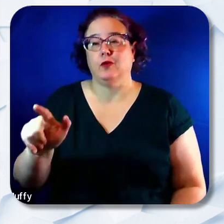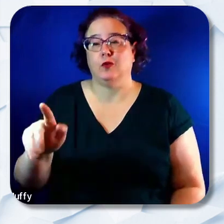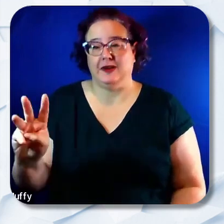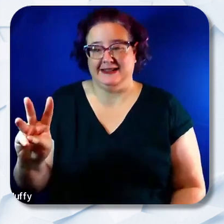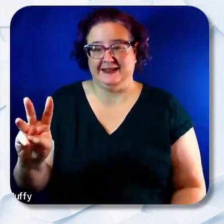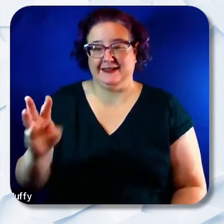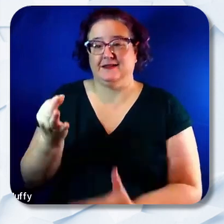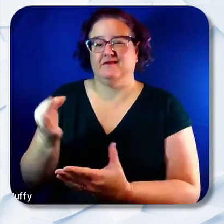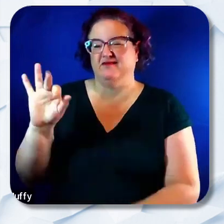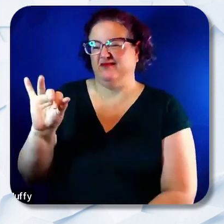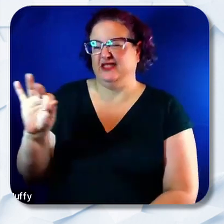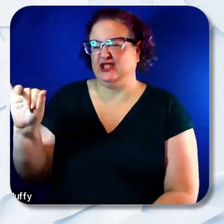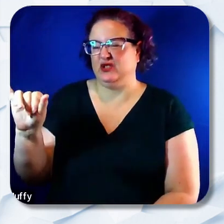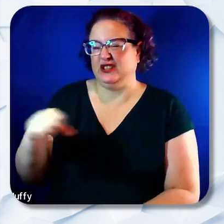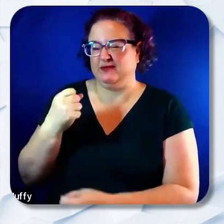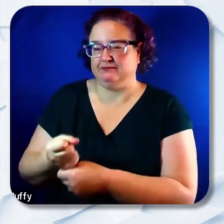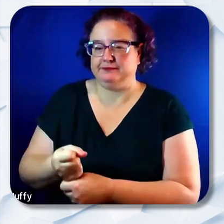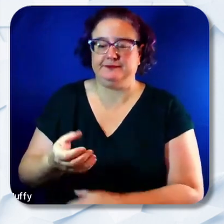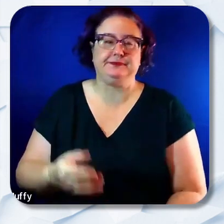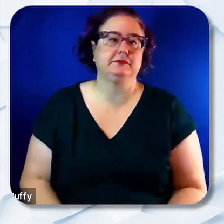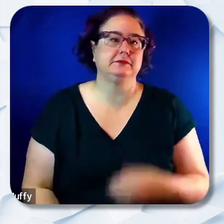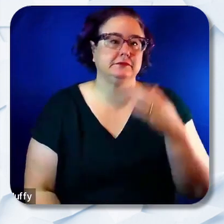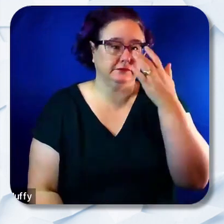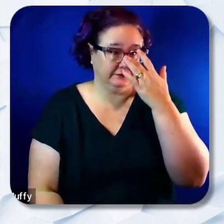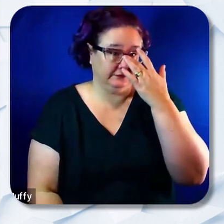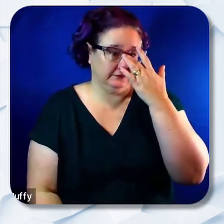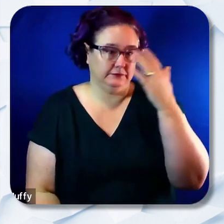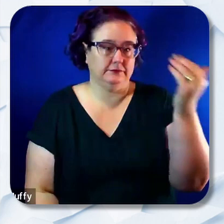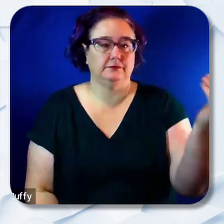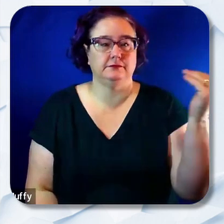years.